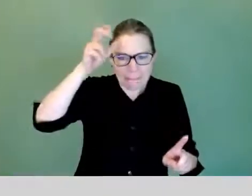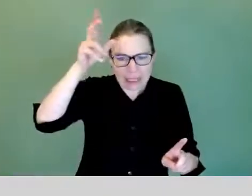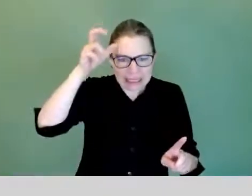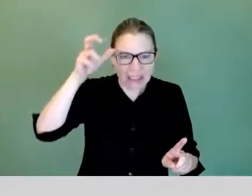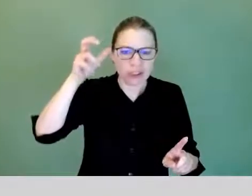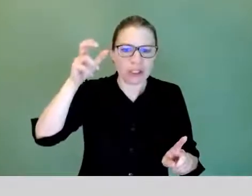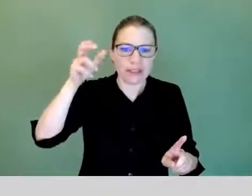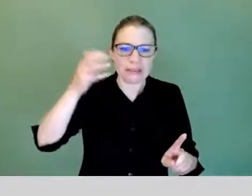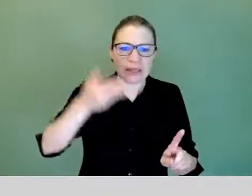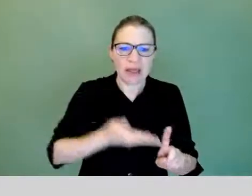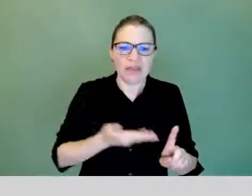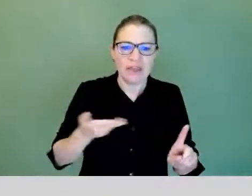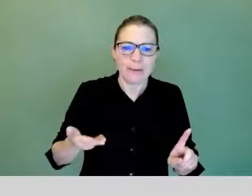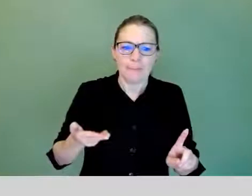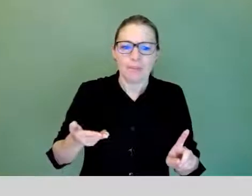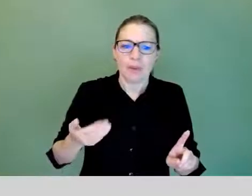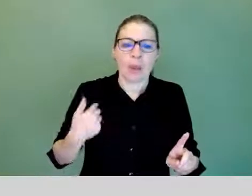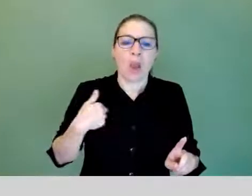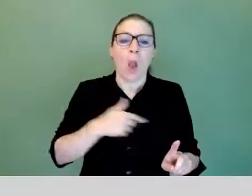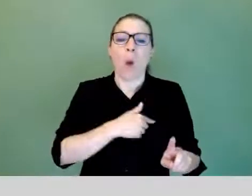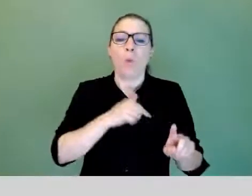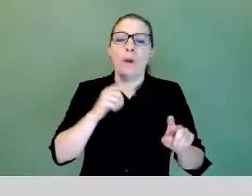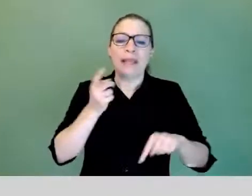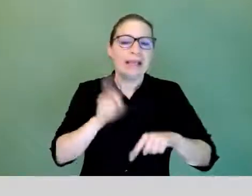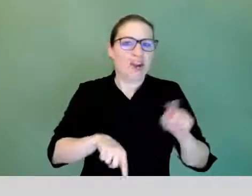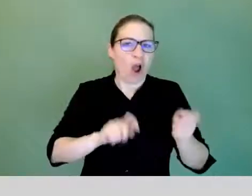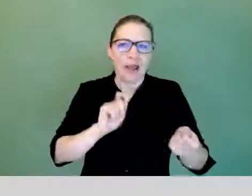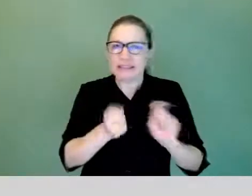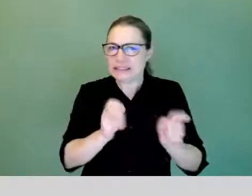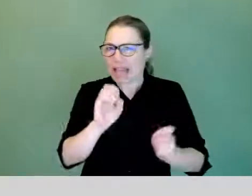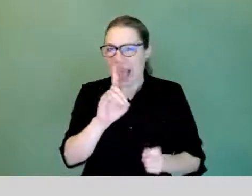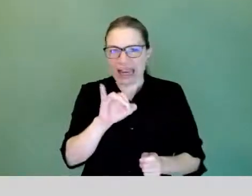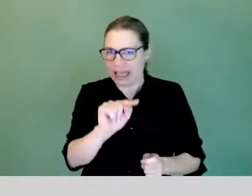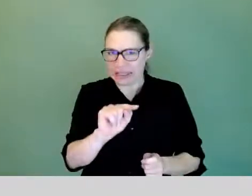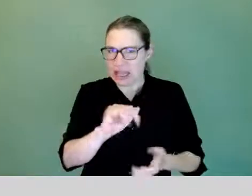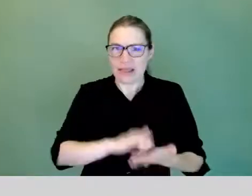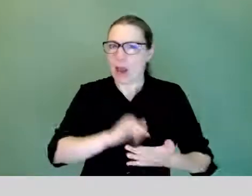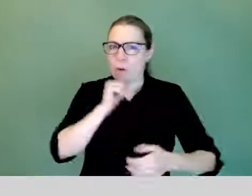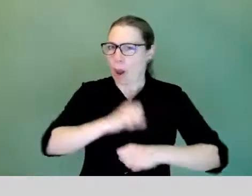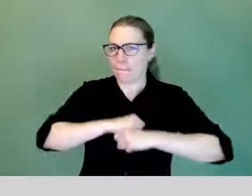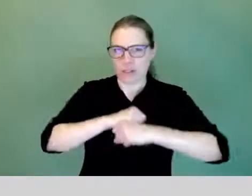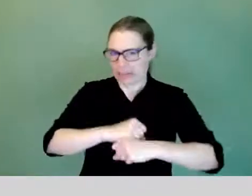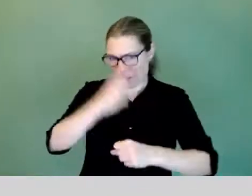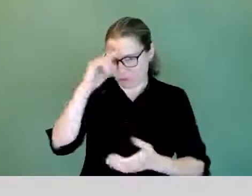Then we cannot do anything. It will not protect such cases.